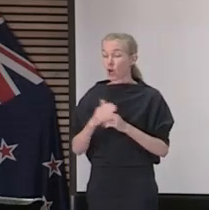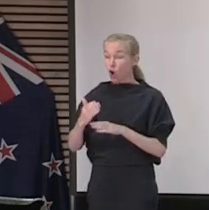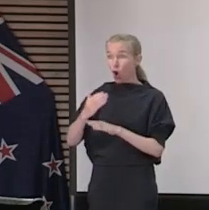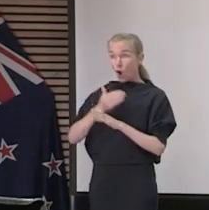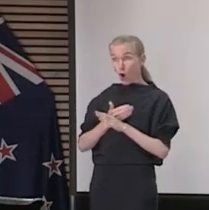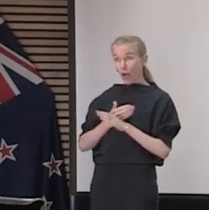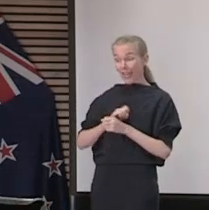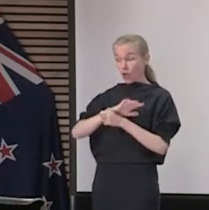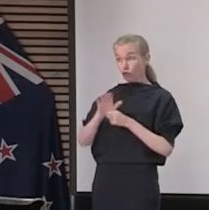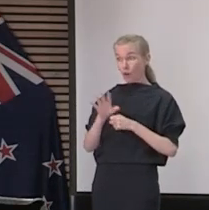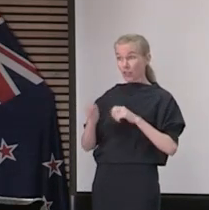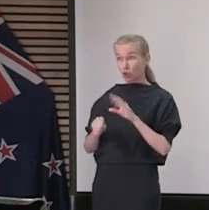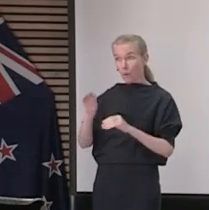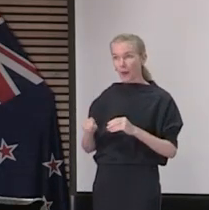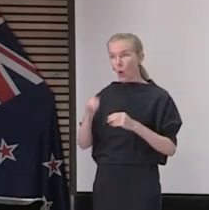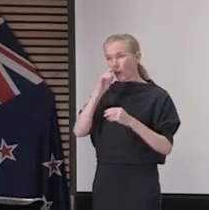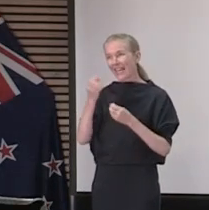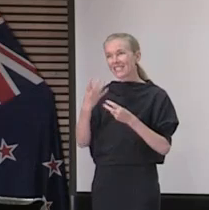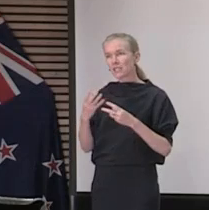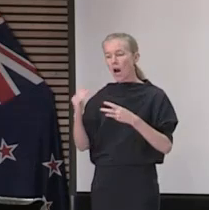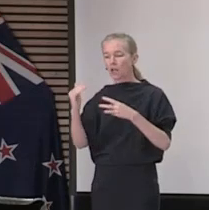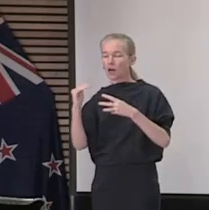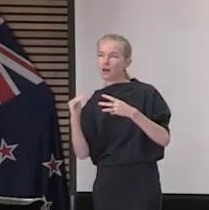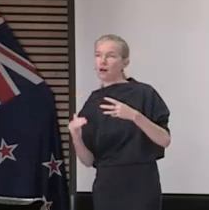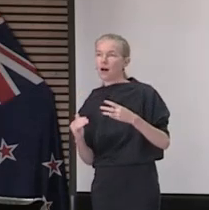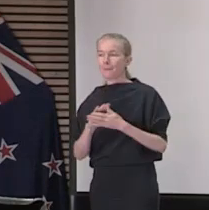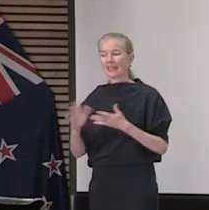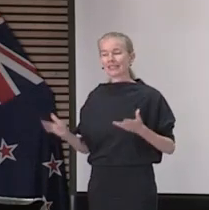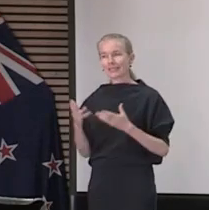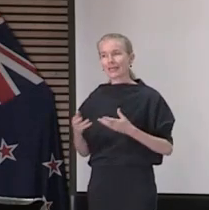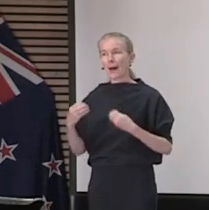ofthose restrictions and helpget our economy moving again.